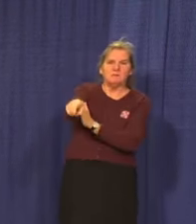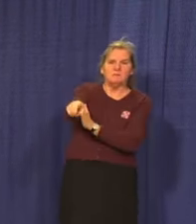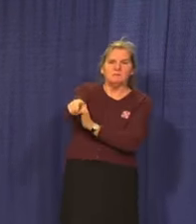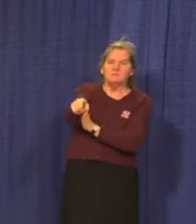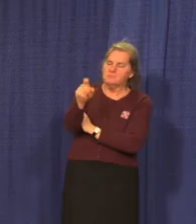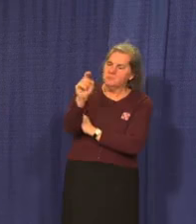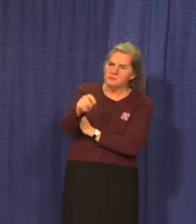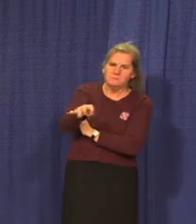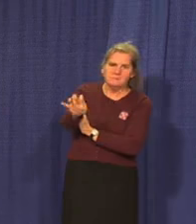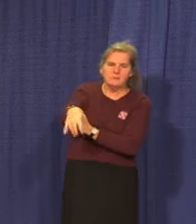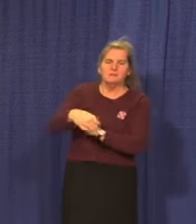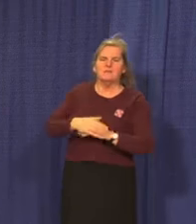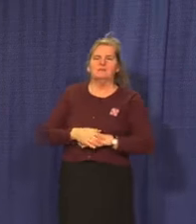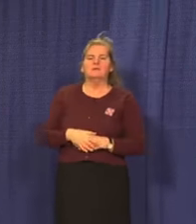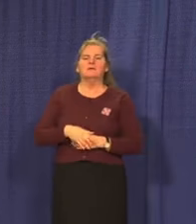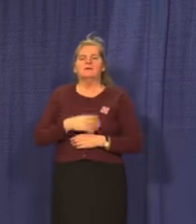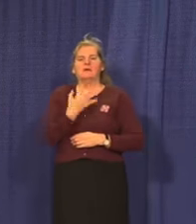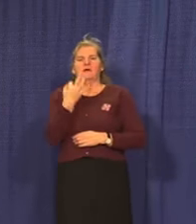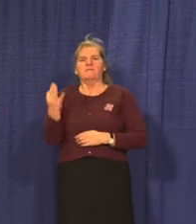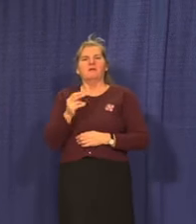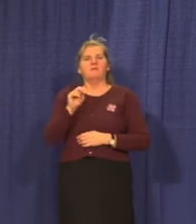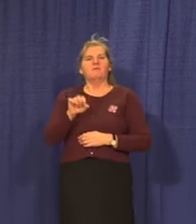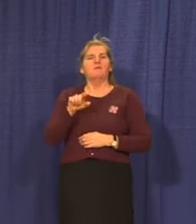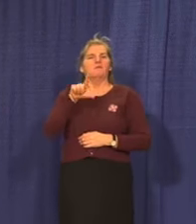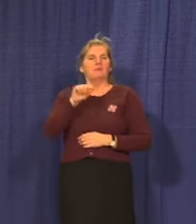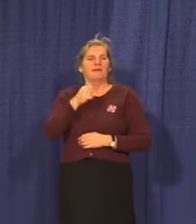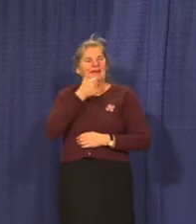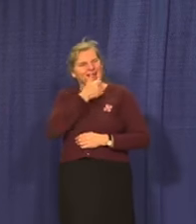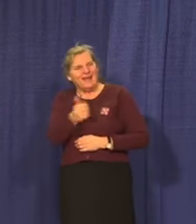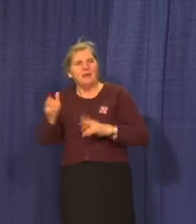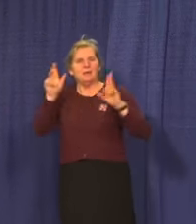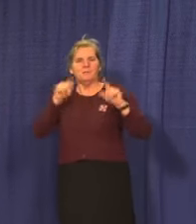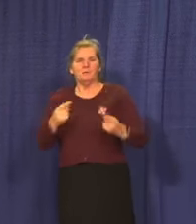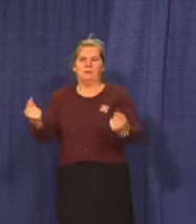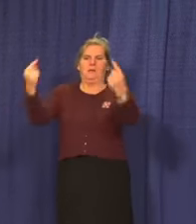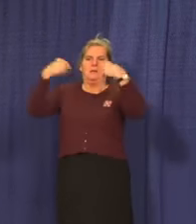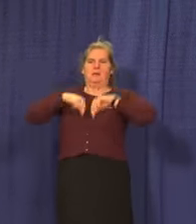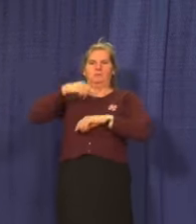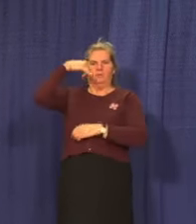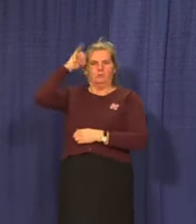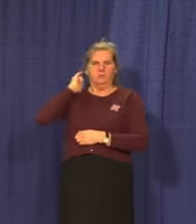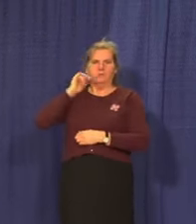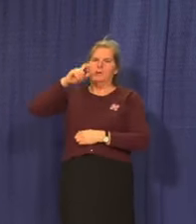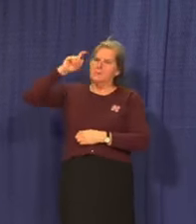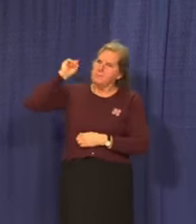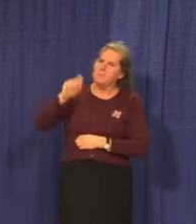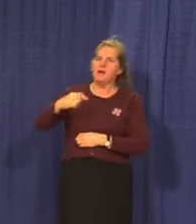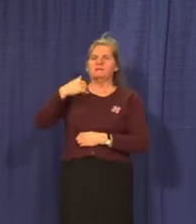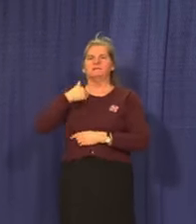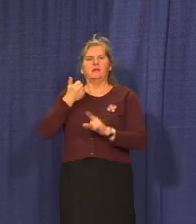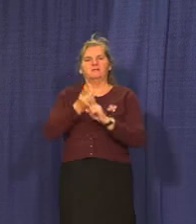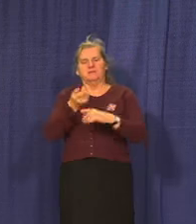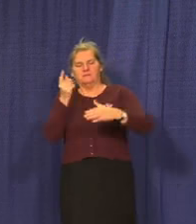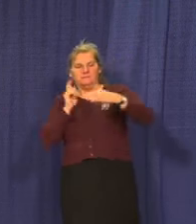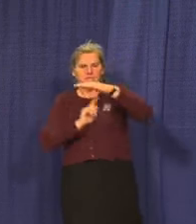OF FRIDAY NOVEMBER 20th, ANYONE ENTERING INTO THE YUKON WILL BE REQUIRED TO SELF ISOLATE FOR 14